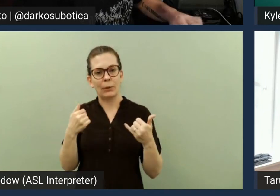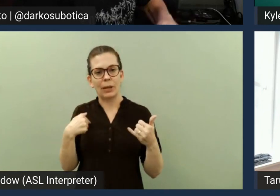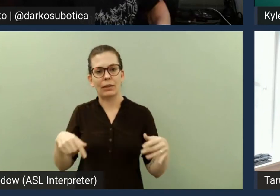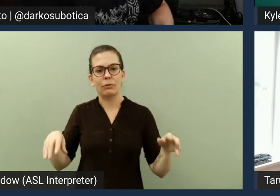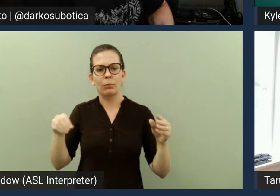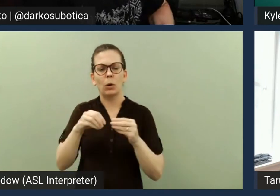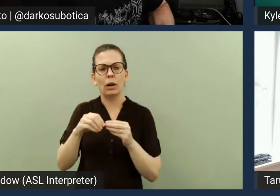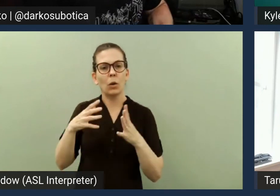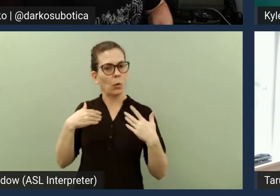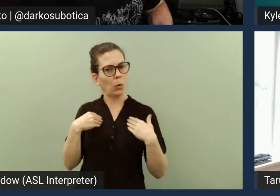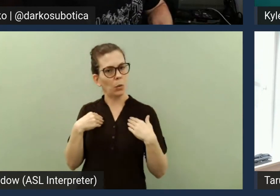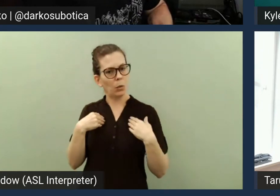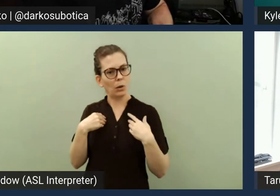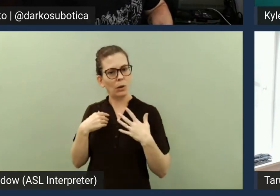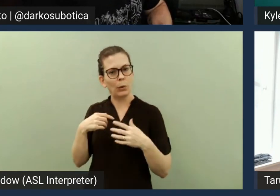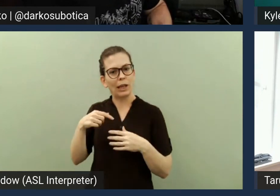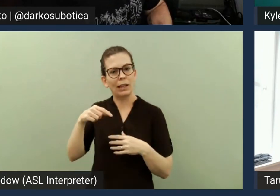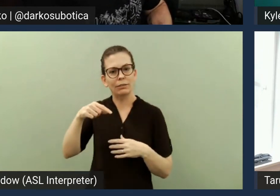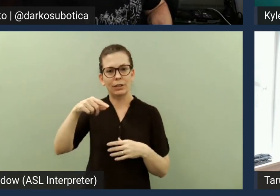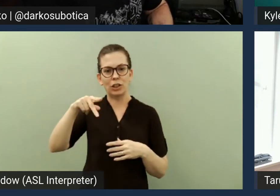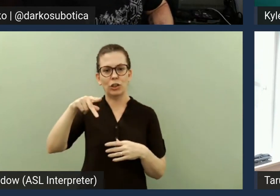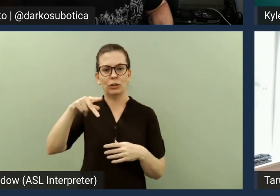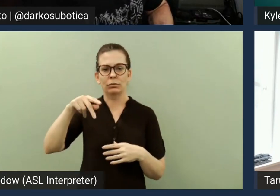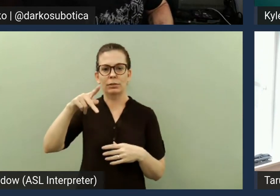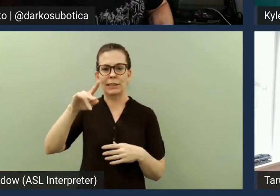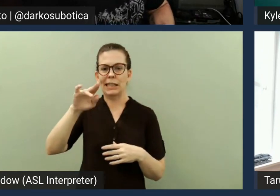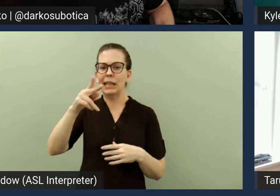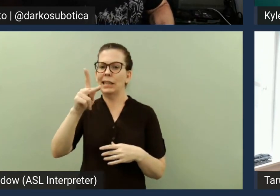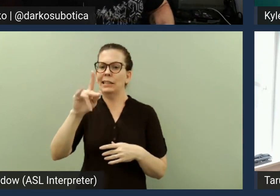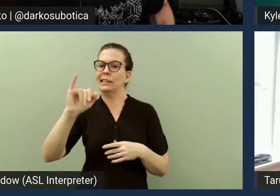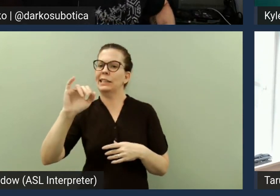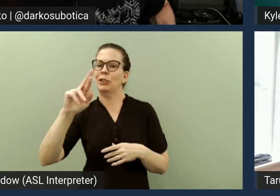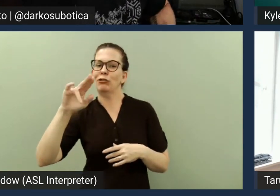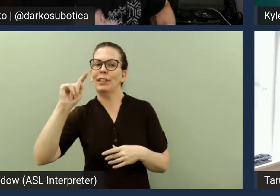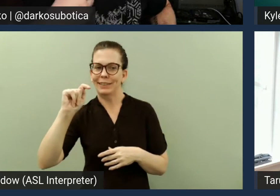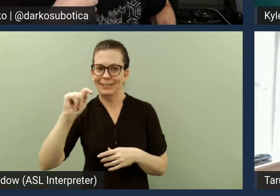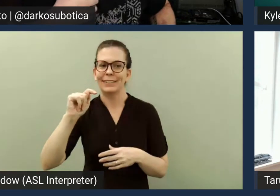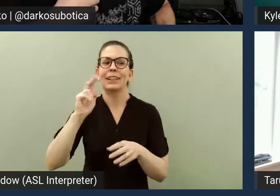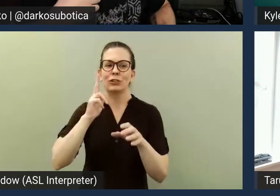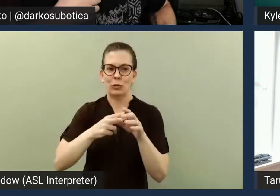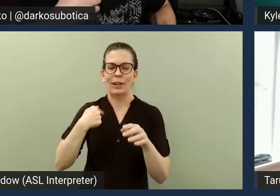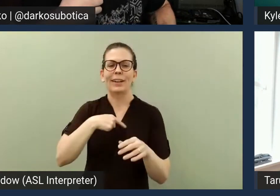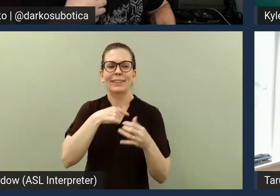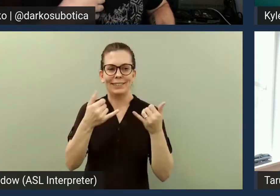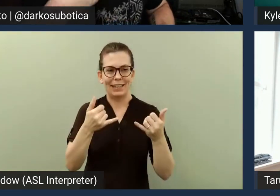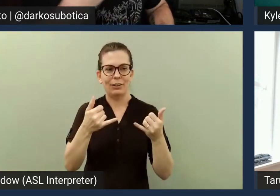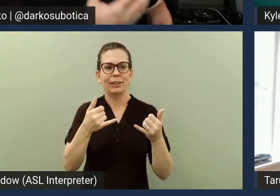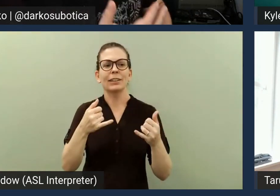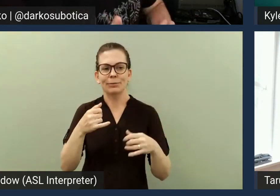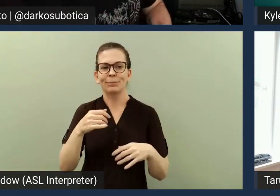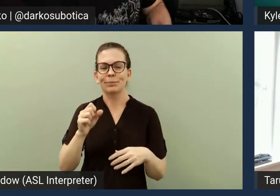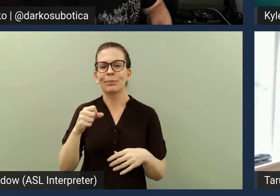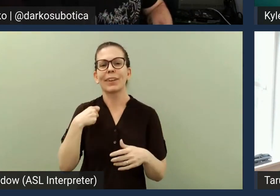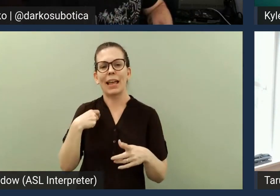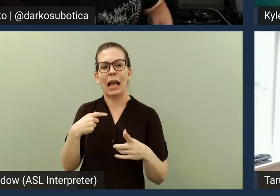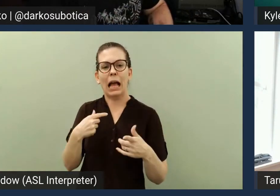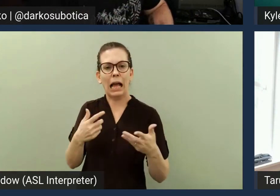We're gonna have Kye Reef joining us right now to talk about something that I potentially have experience with. Kyle potentially has experience with.